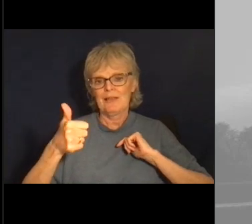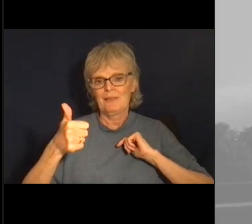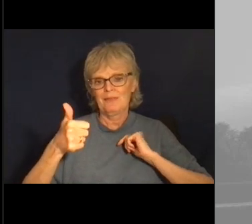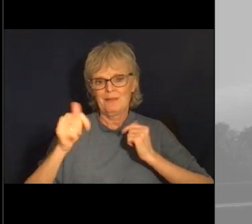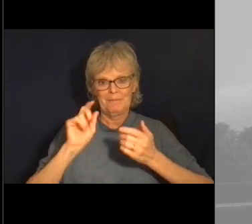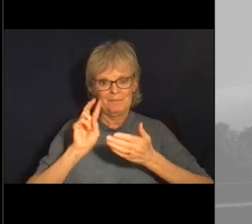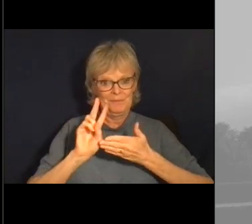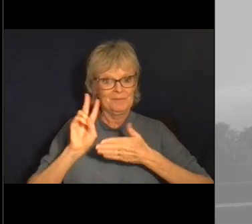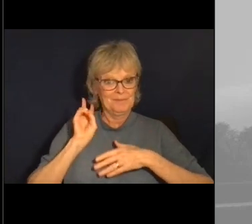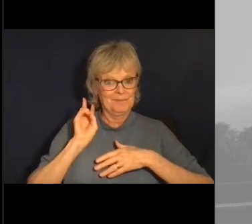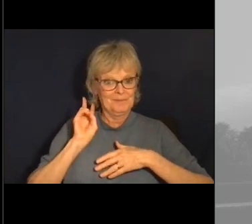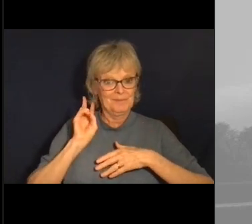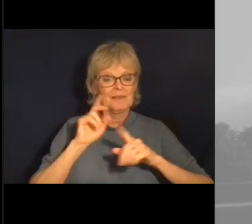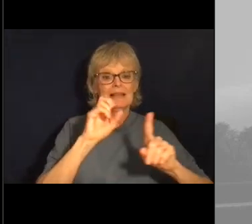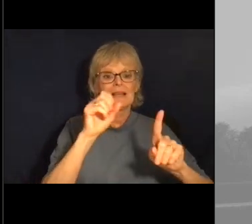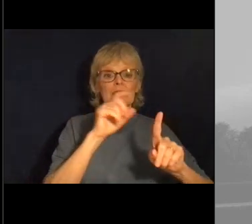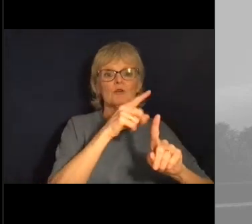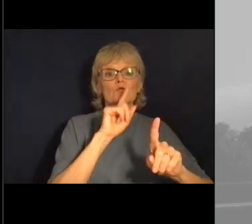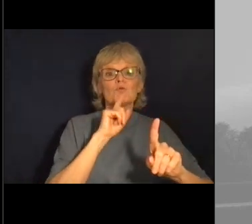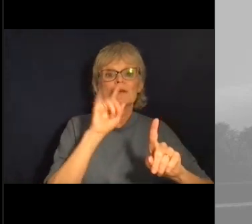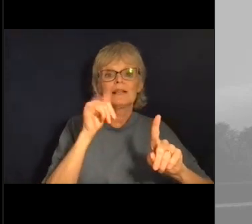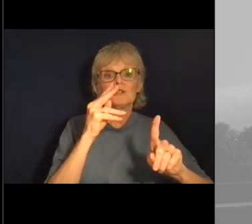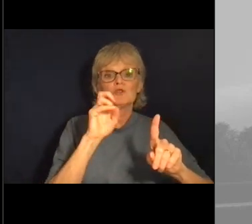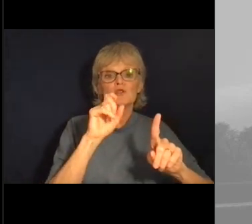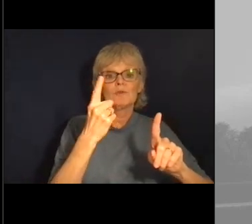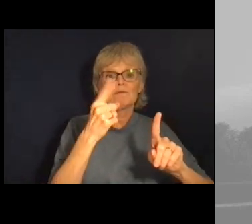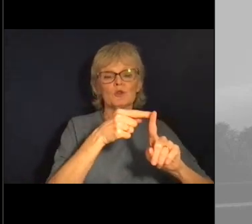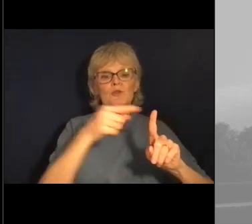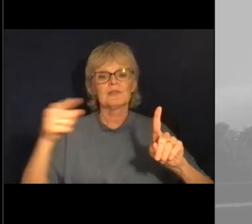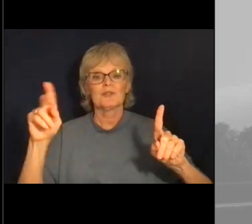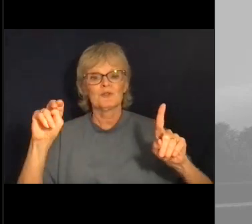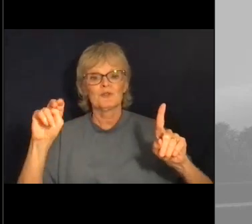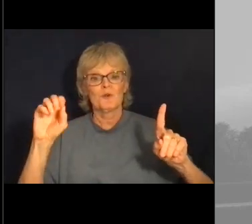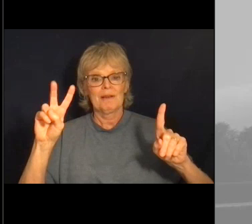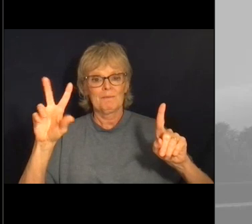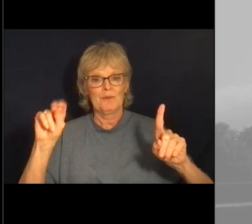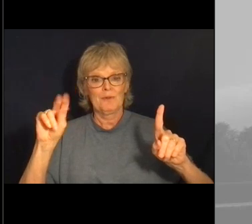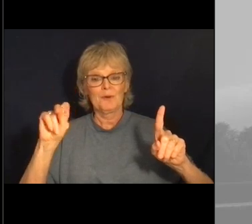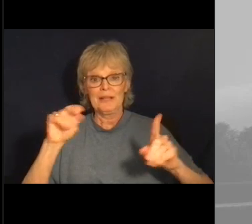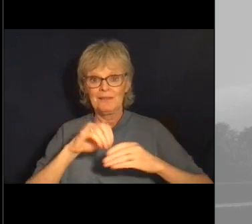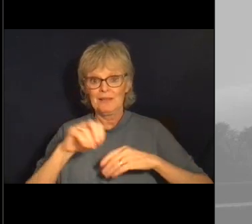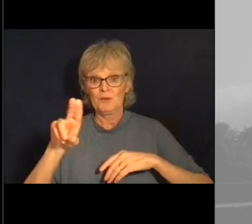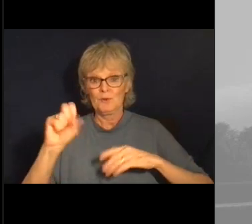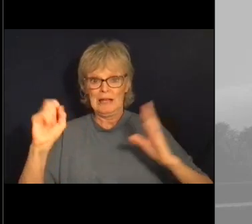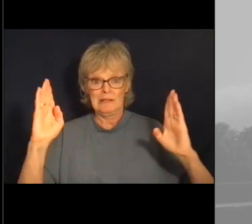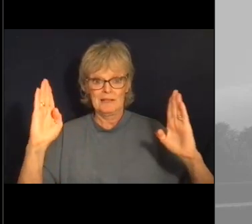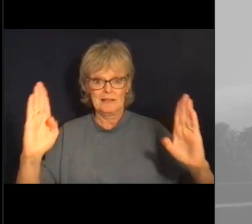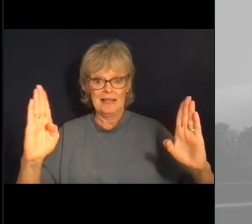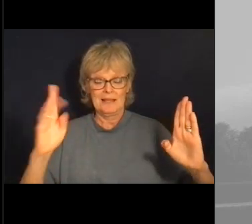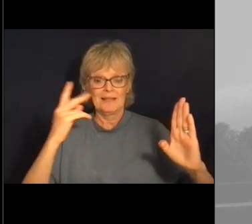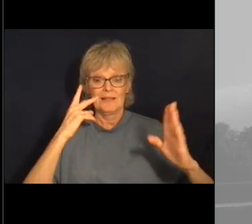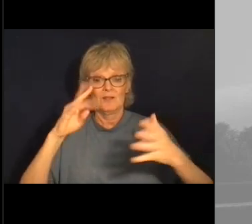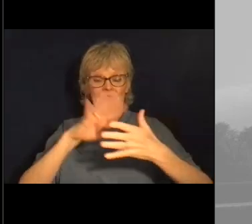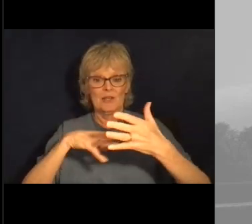but it spans all the way from June 1st to November 30th, at least for the United States. So, you can see from that graph and that kind of gives you an idea